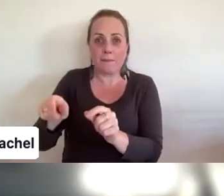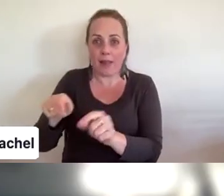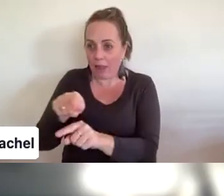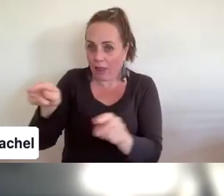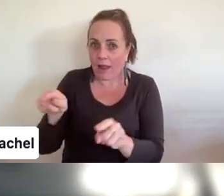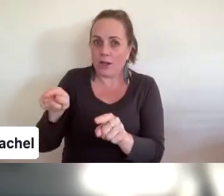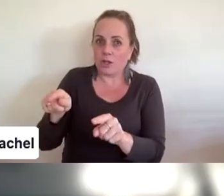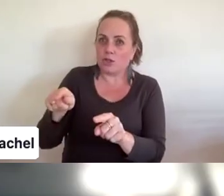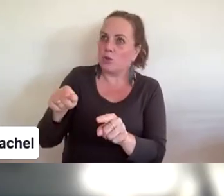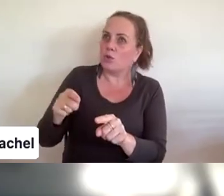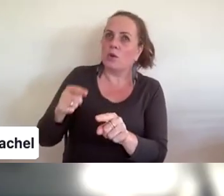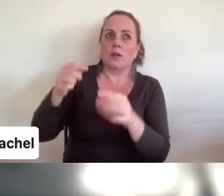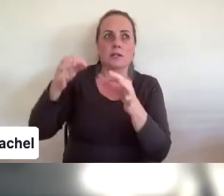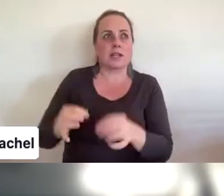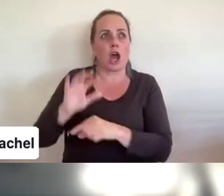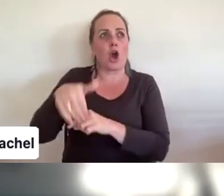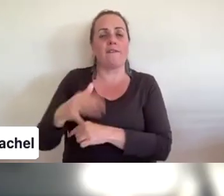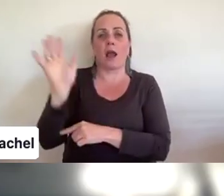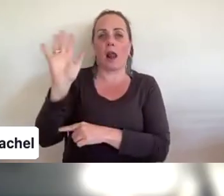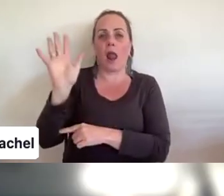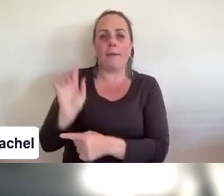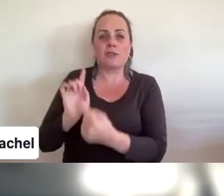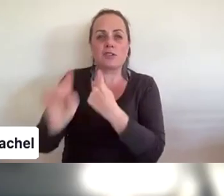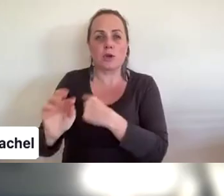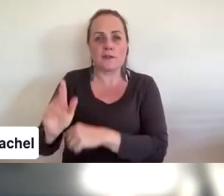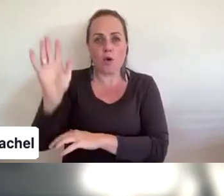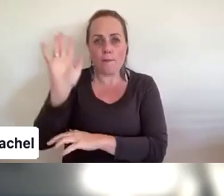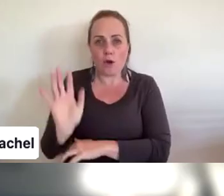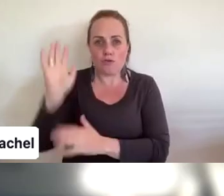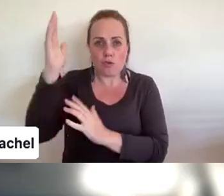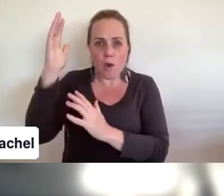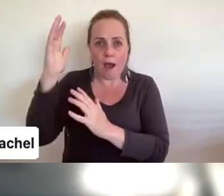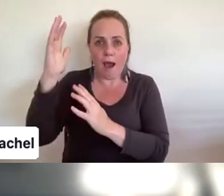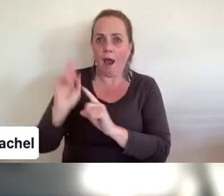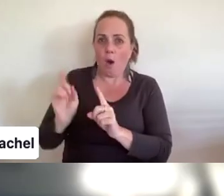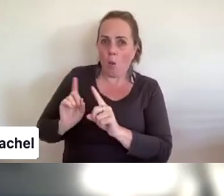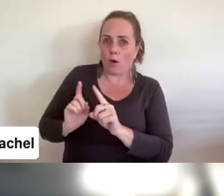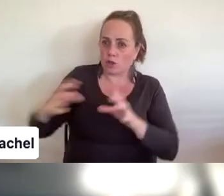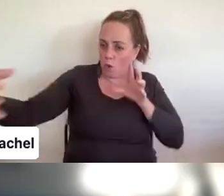climate response for Porirua. So it's happening here. And this is already about more inclusion,